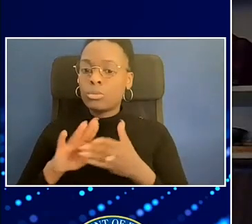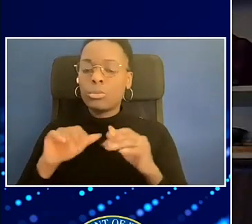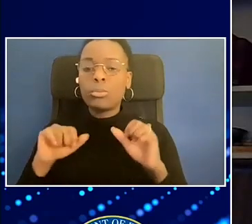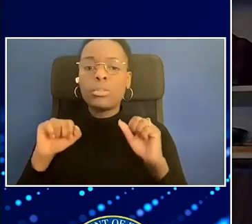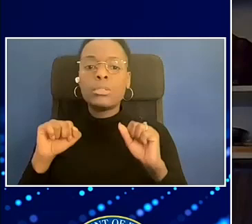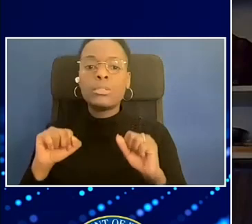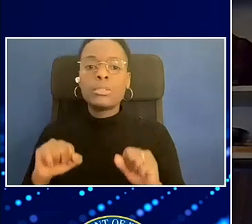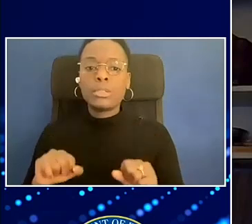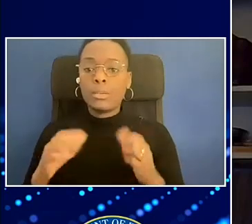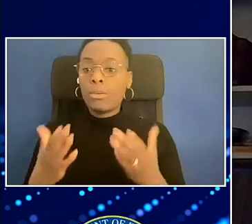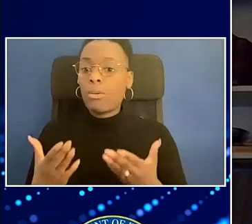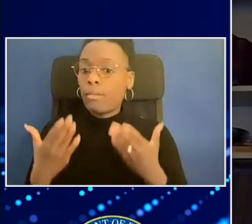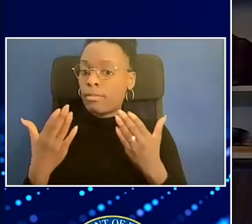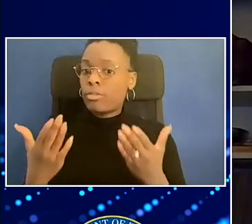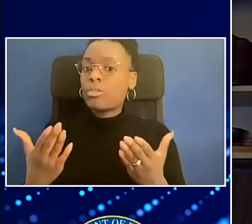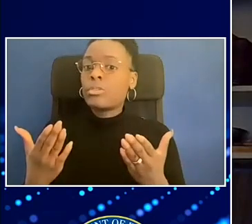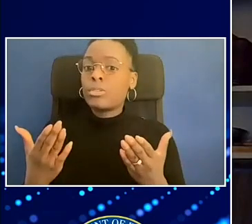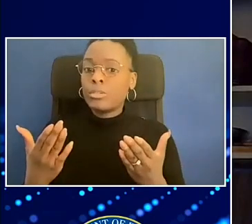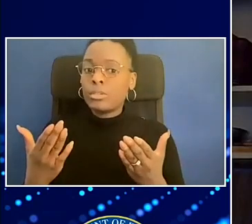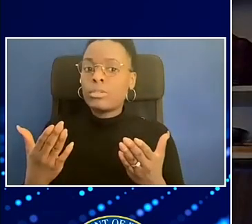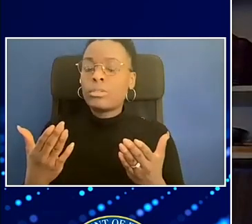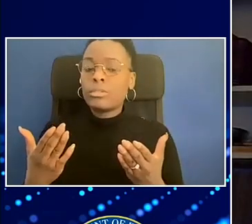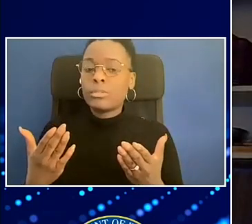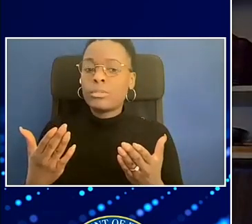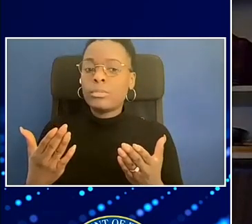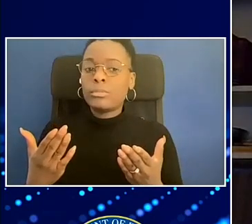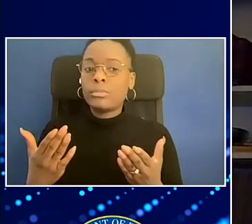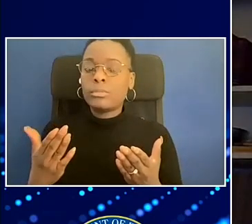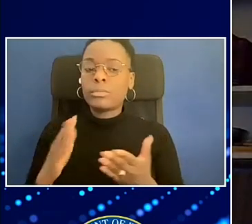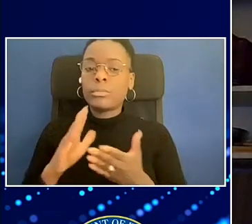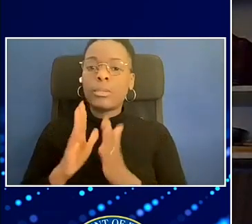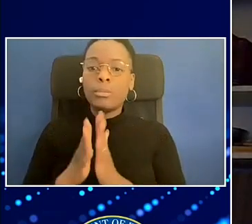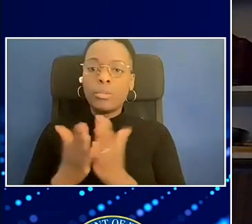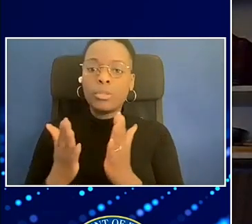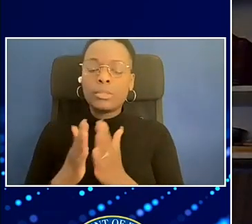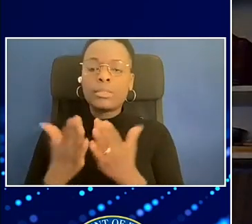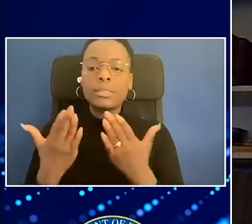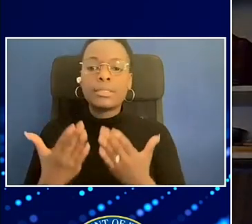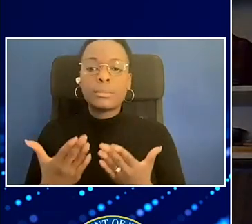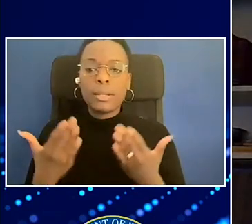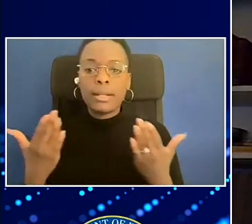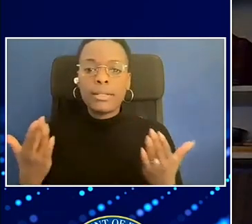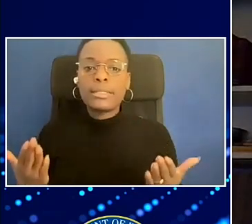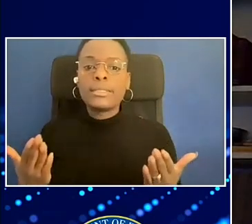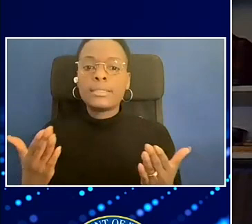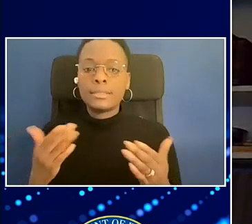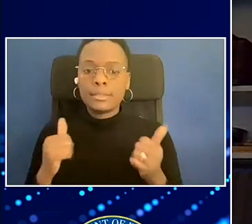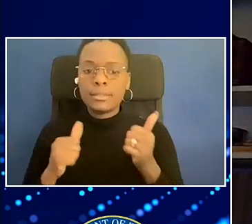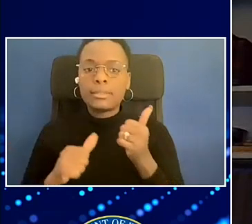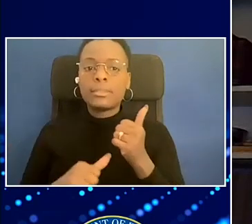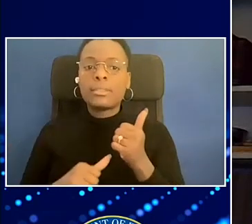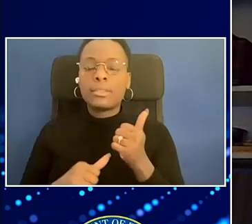offer books and supplies under- even under